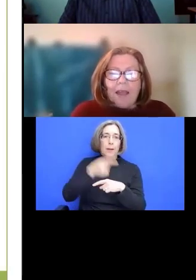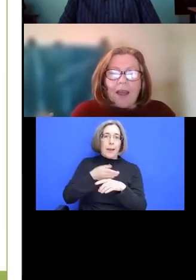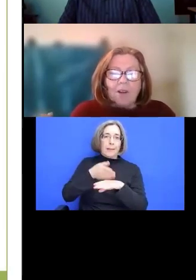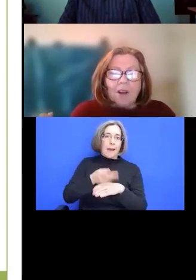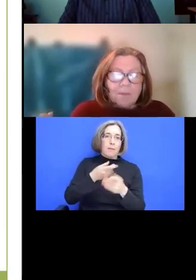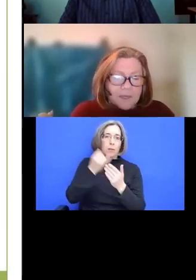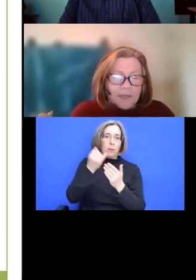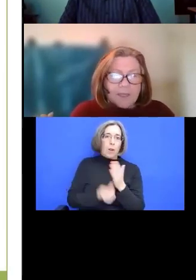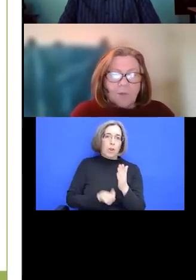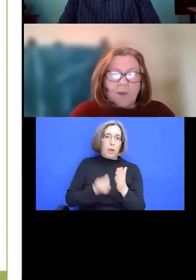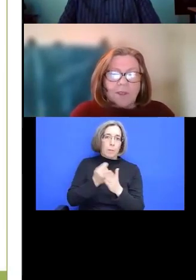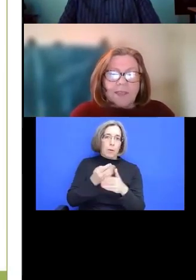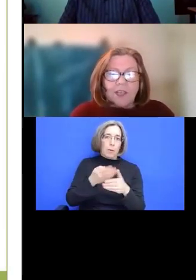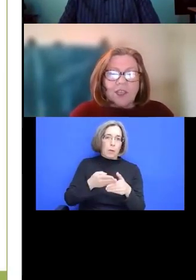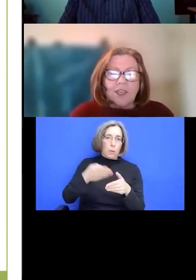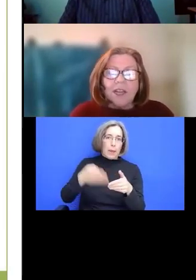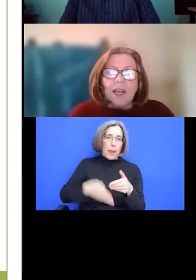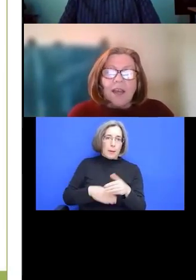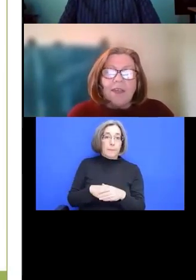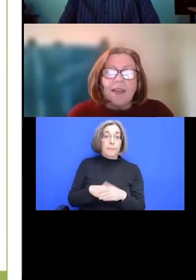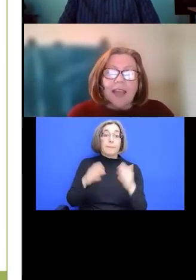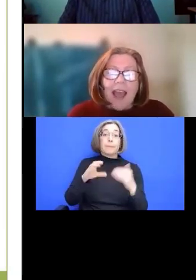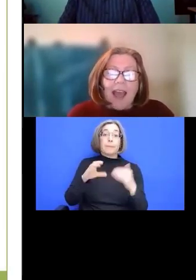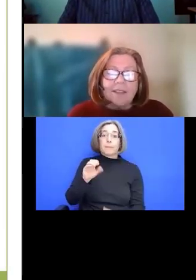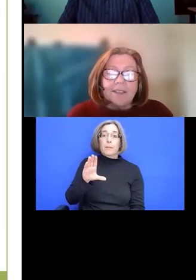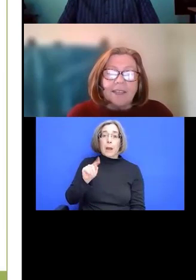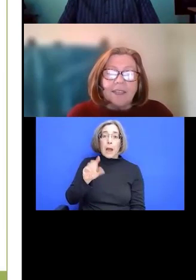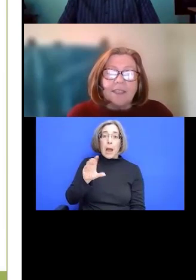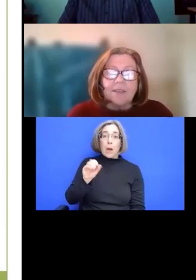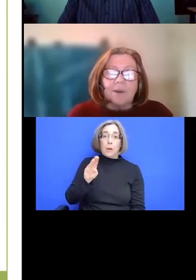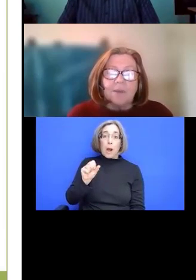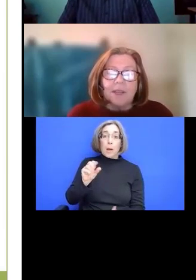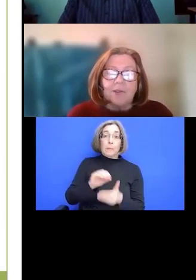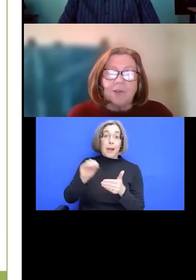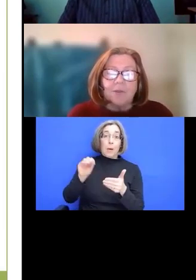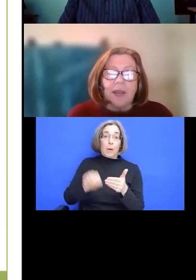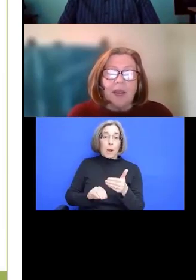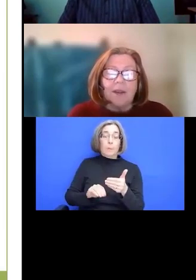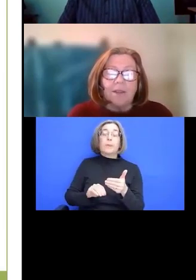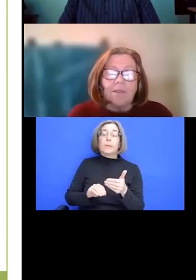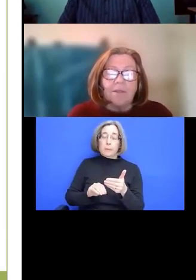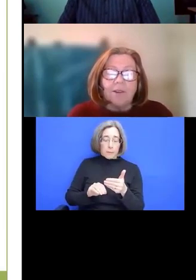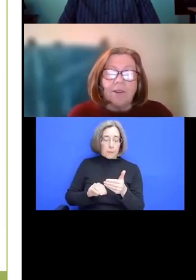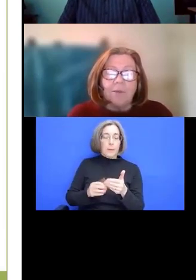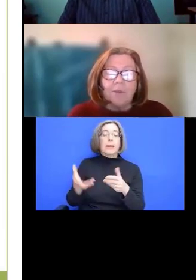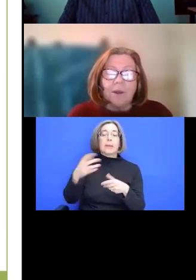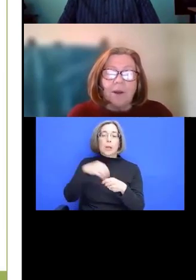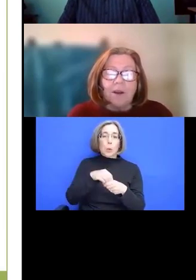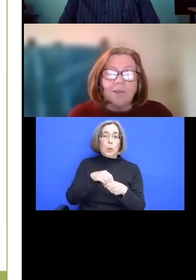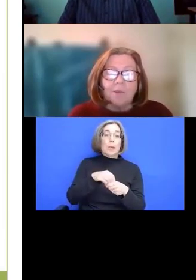Outcomes is the one section that is added to these, to both the interim and the final RPPRs.